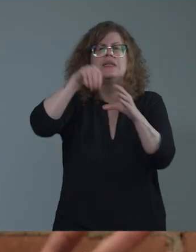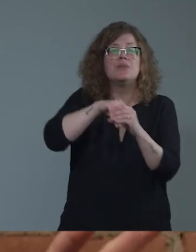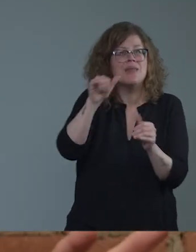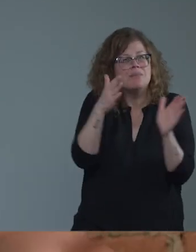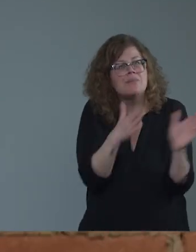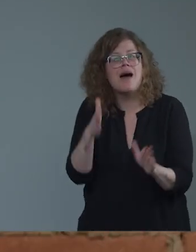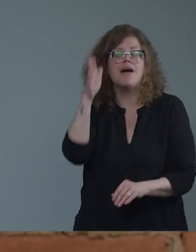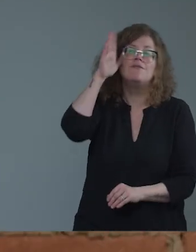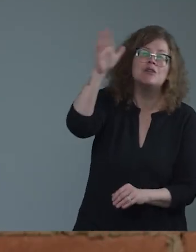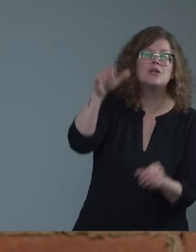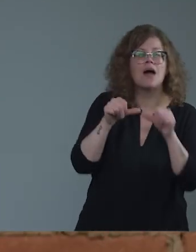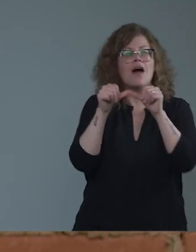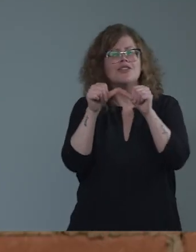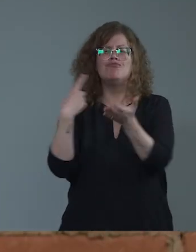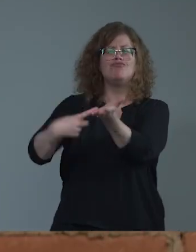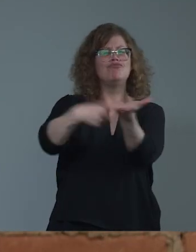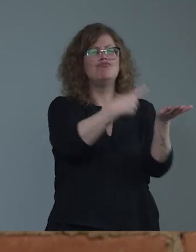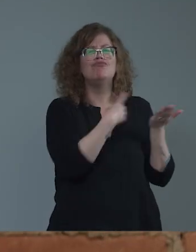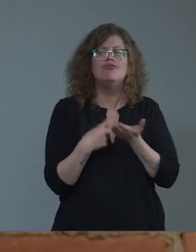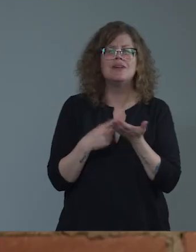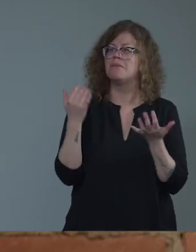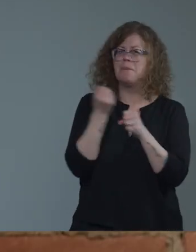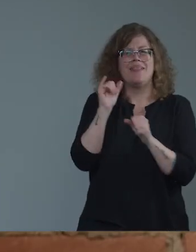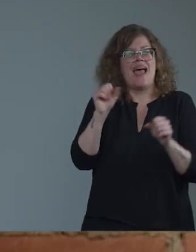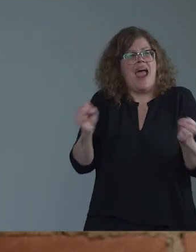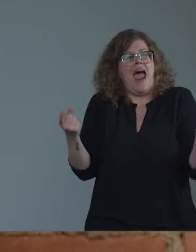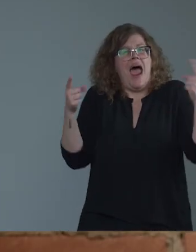to their detailed design as possible. So each part of this is ensuring that